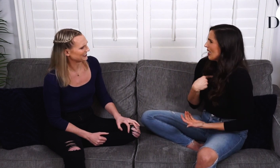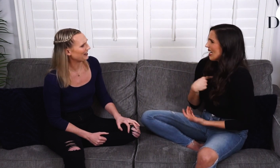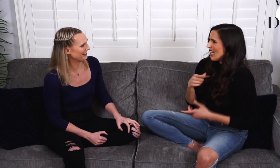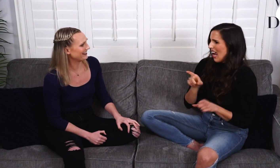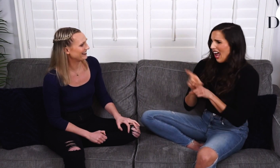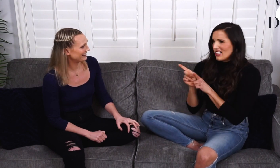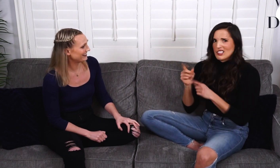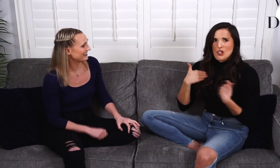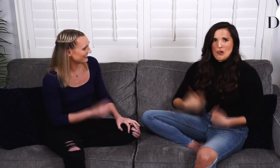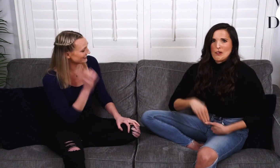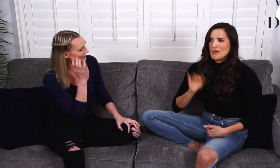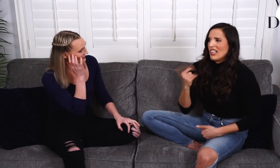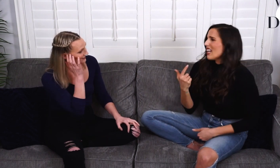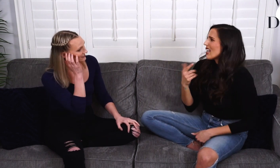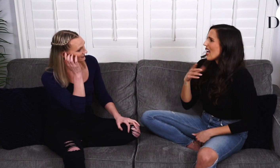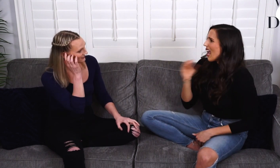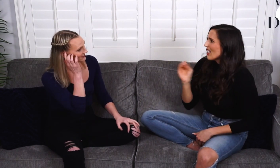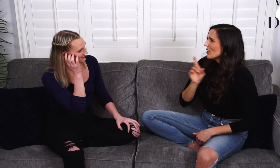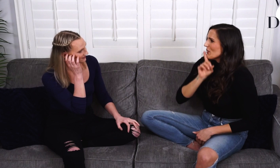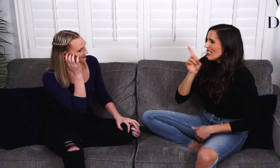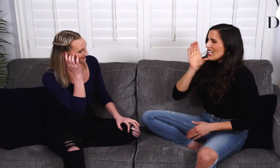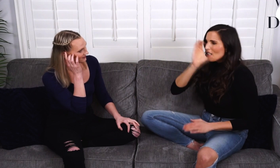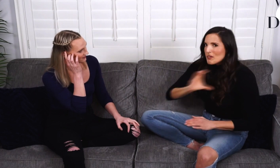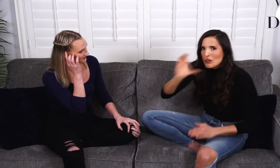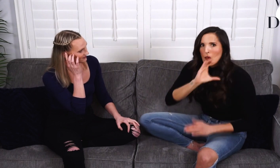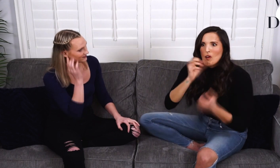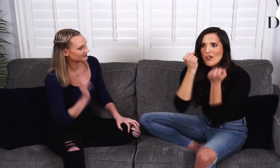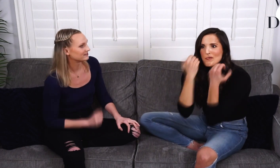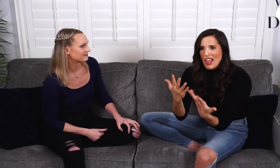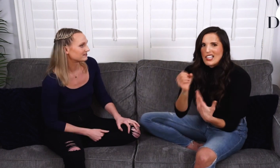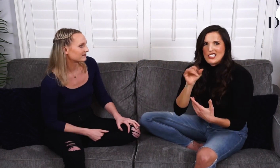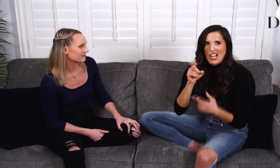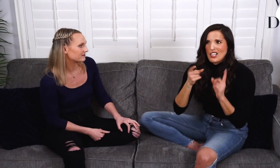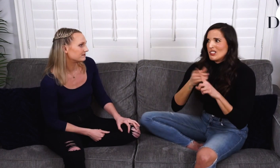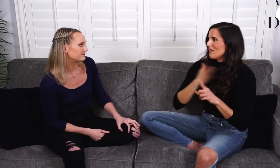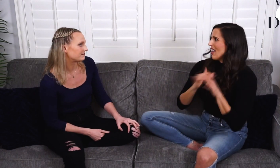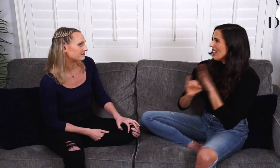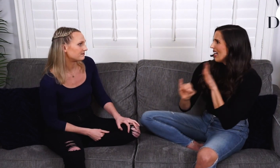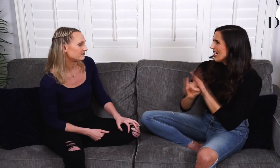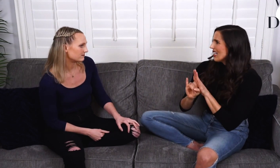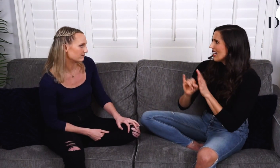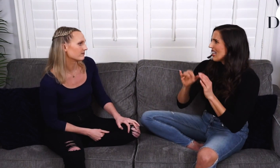no, it actually helped me as a human being and to really explore the many sides of my identity